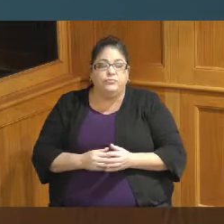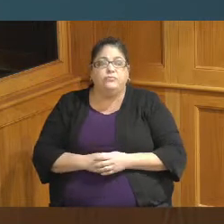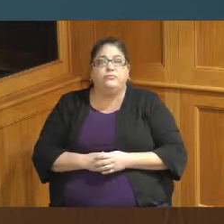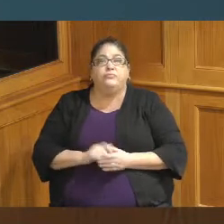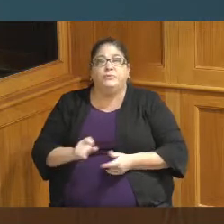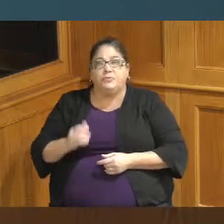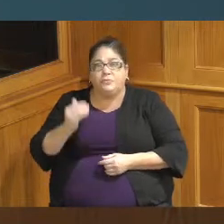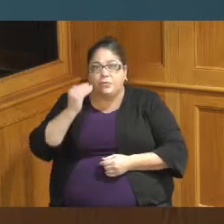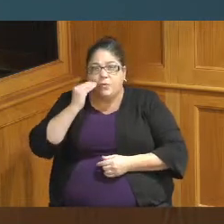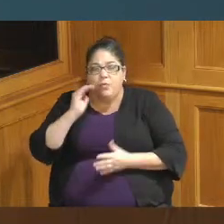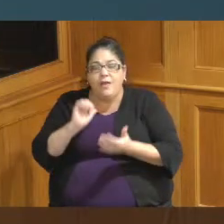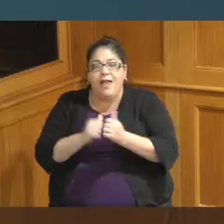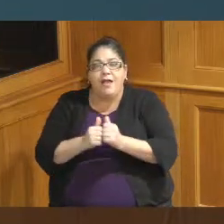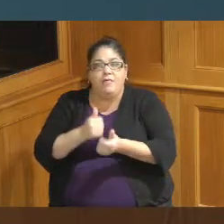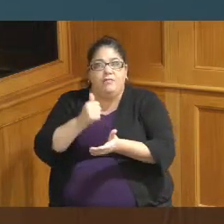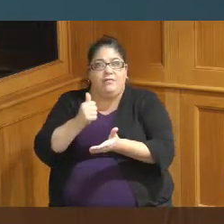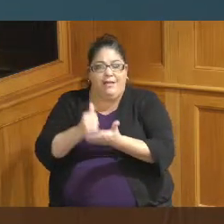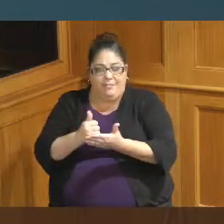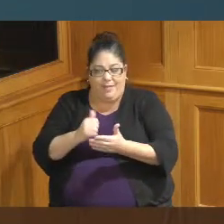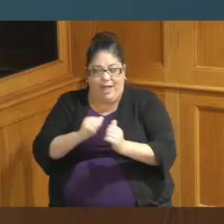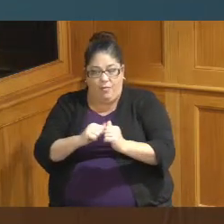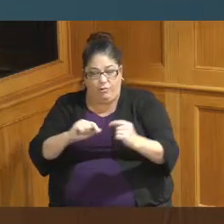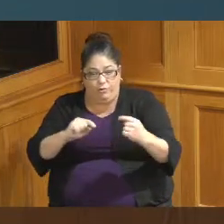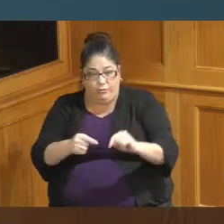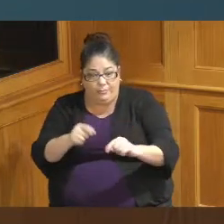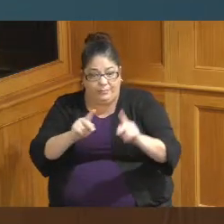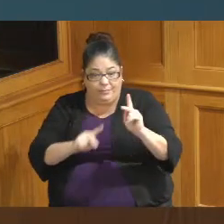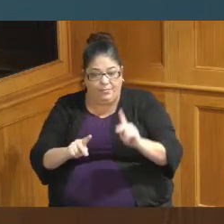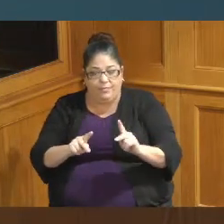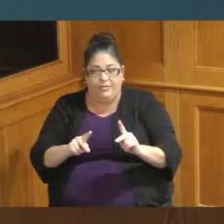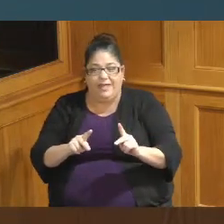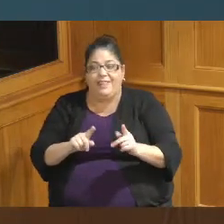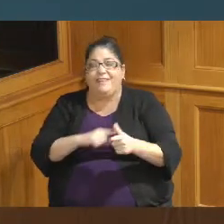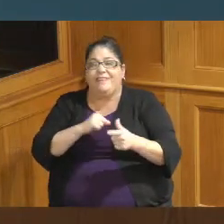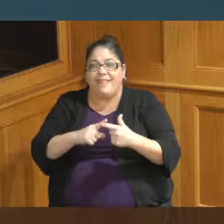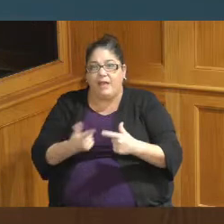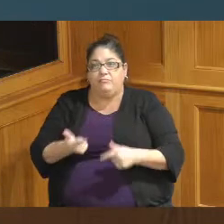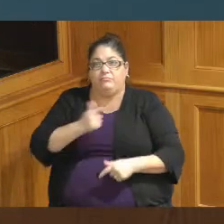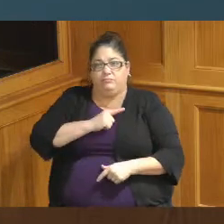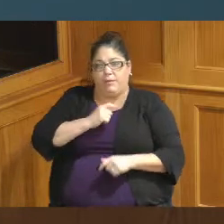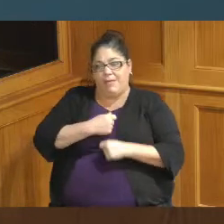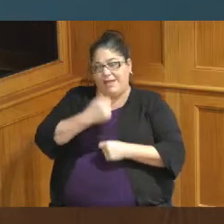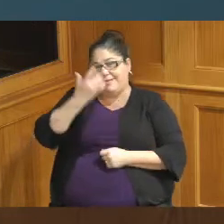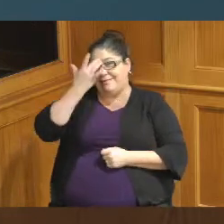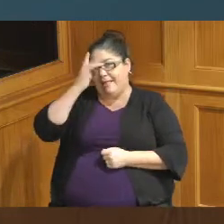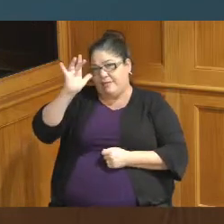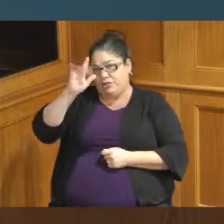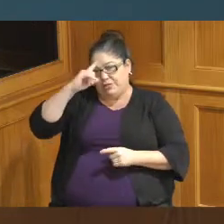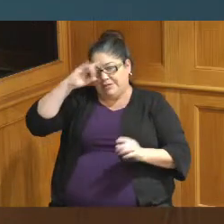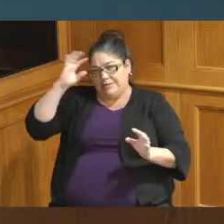really affect the people and then I can make an intelligent decision but don't give me something